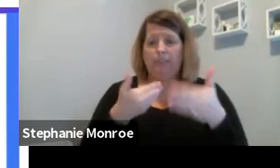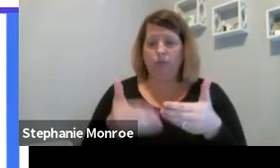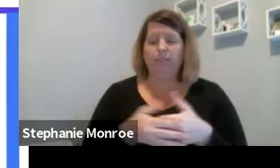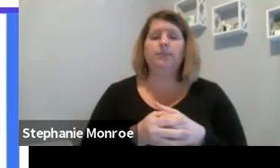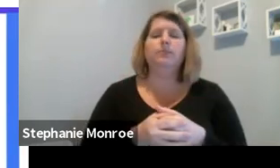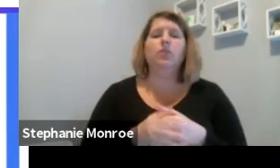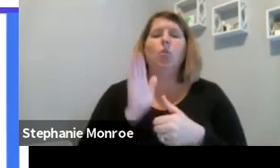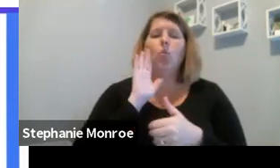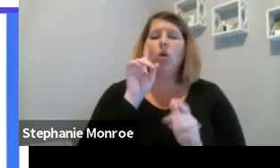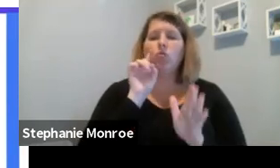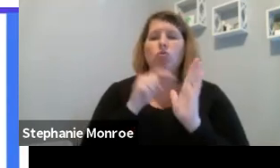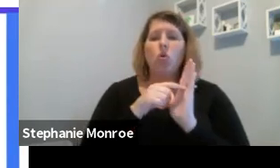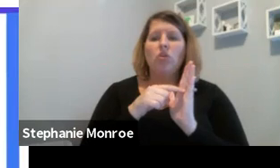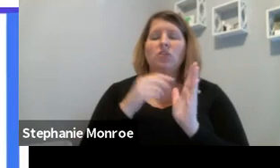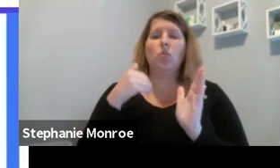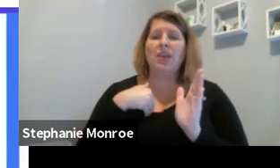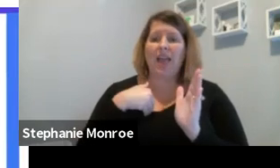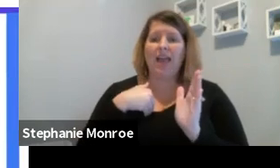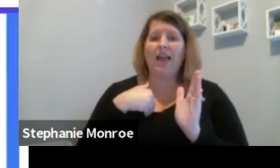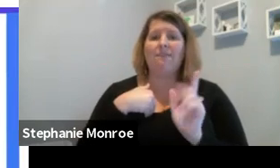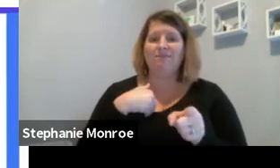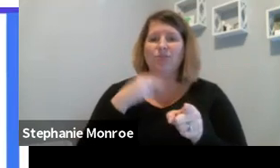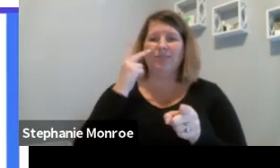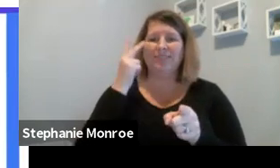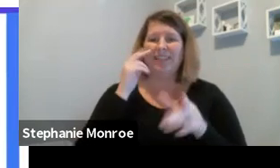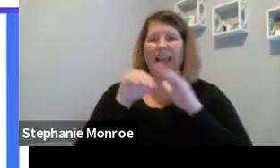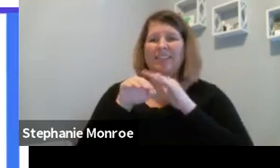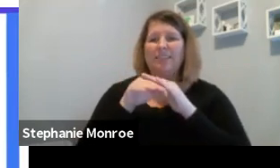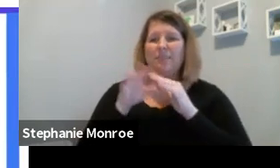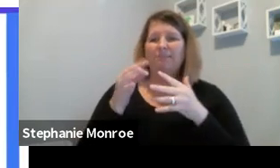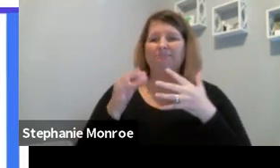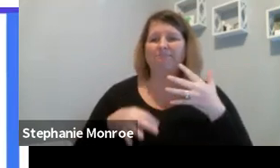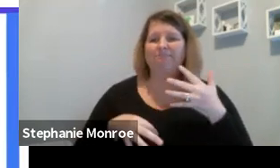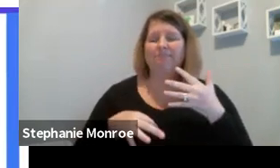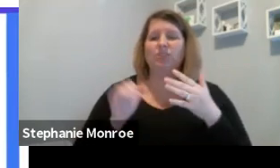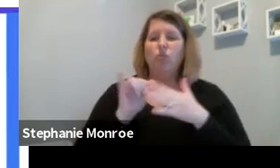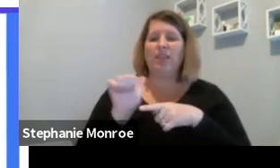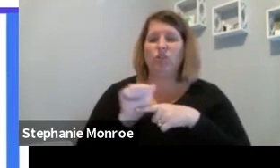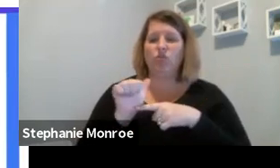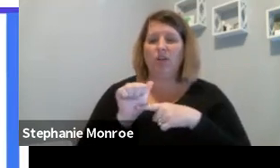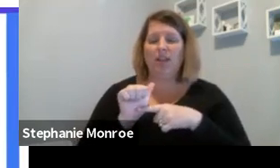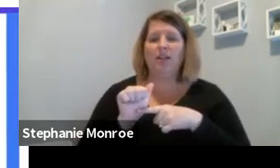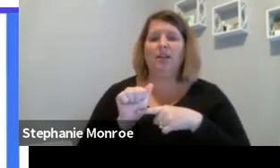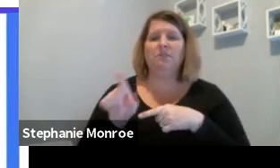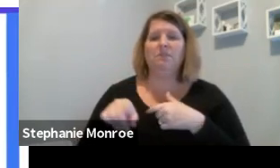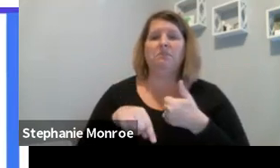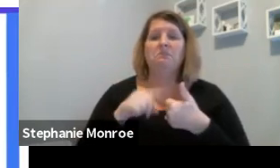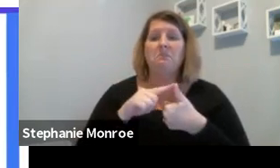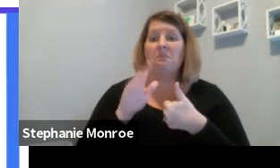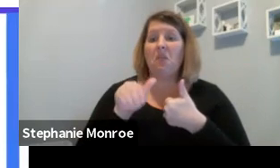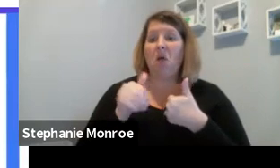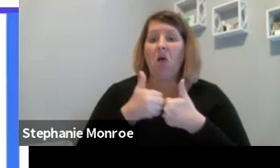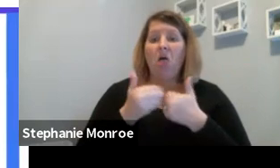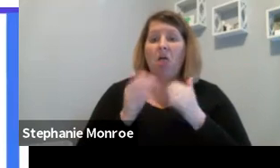that we have embedding accessibility features into the training. All the videos have been captioned